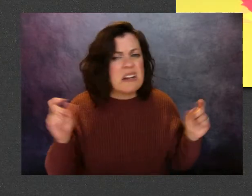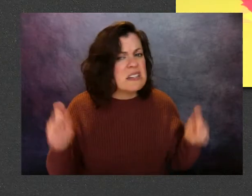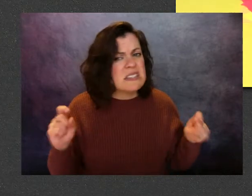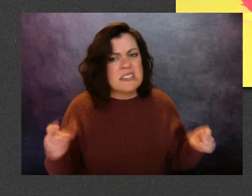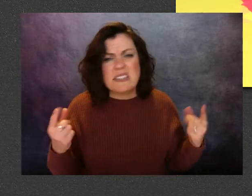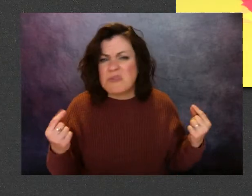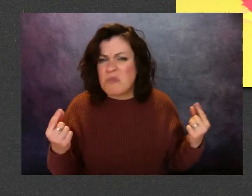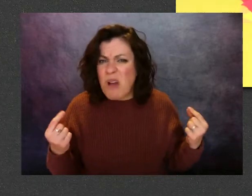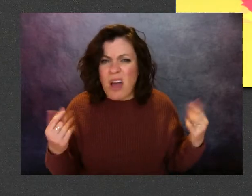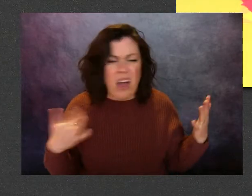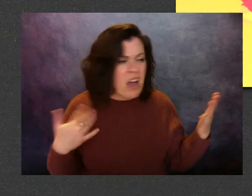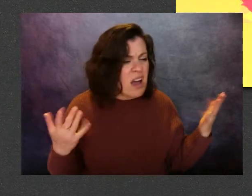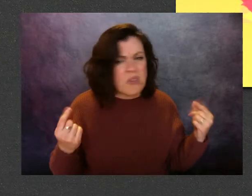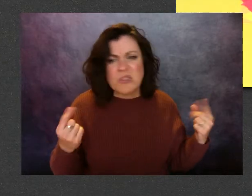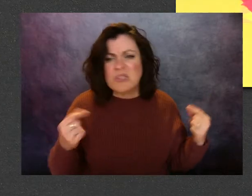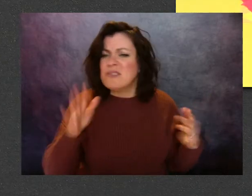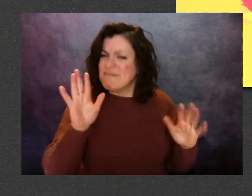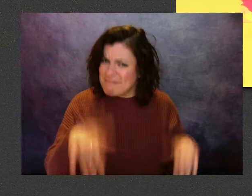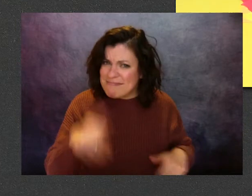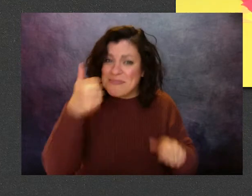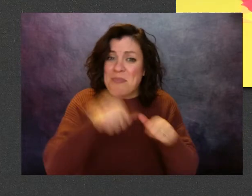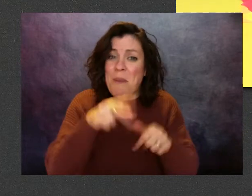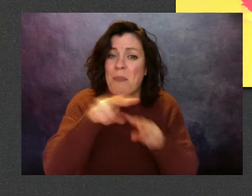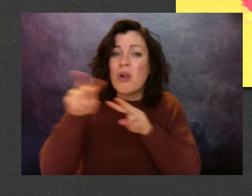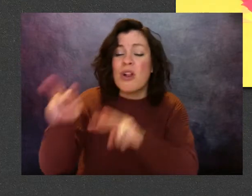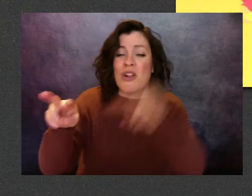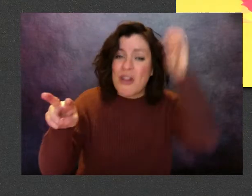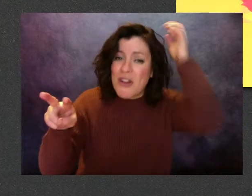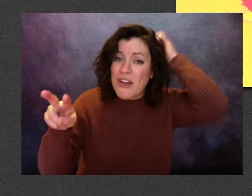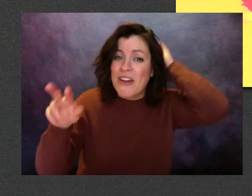you can always go to WQLN.org